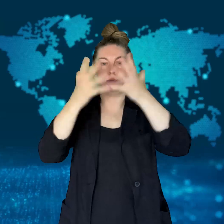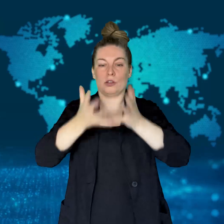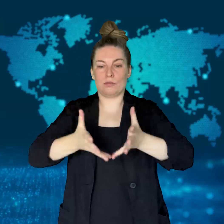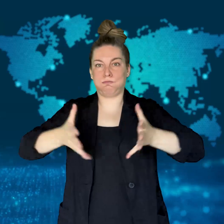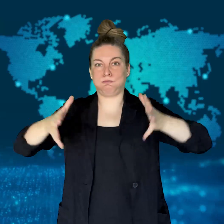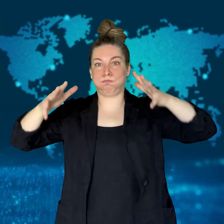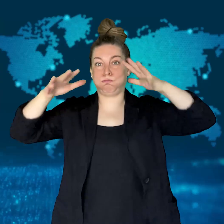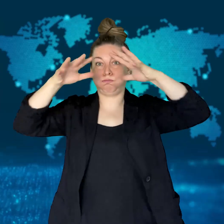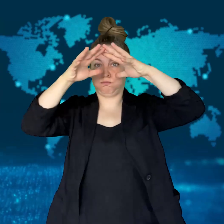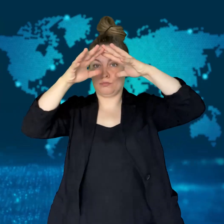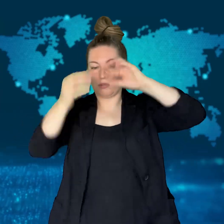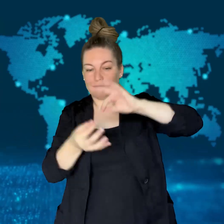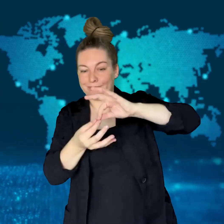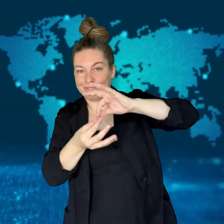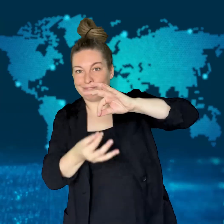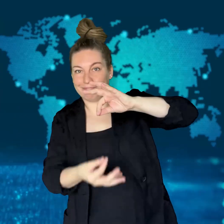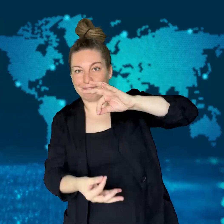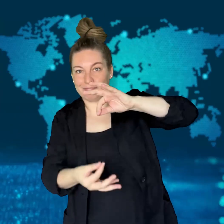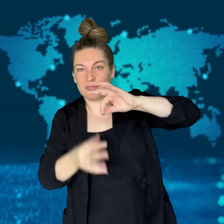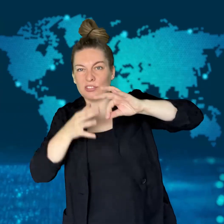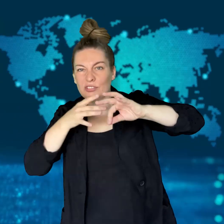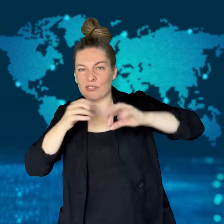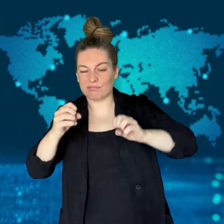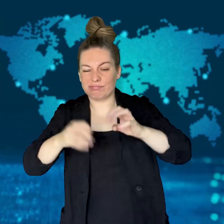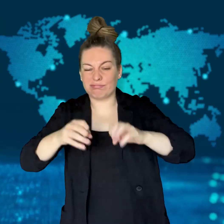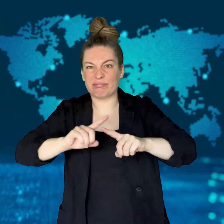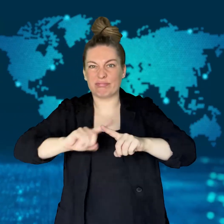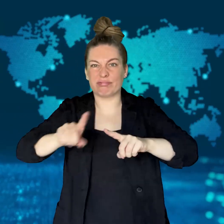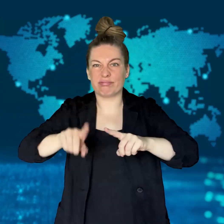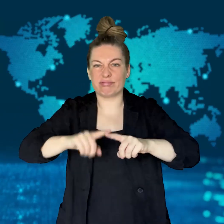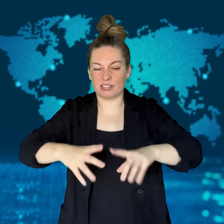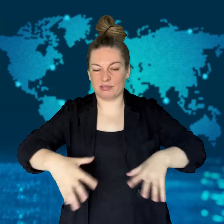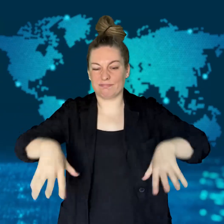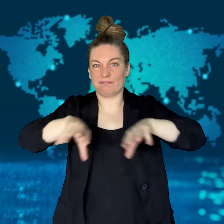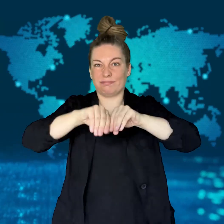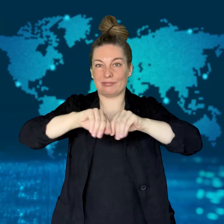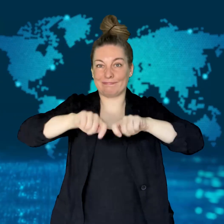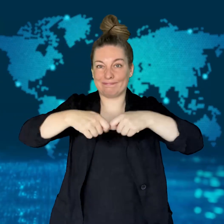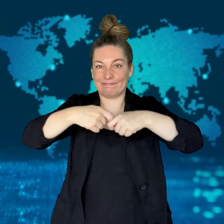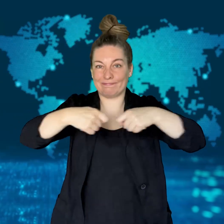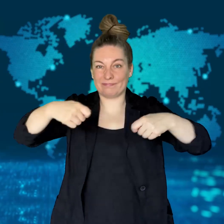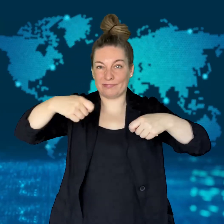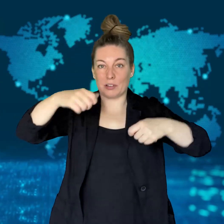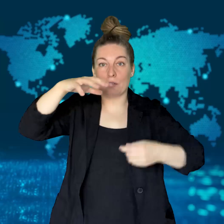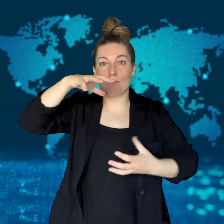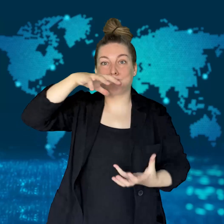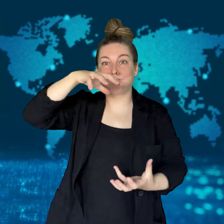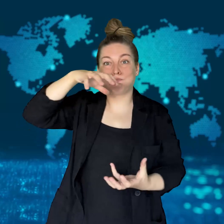with trash into South Korea.